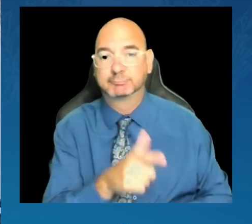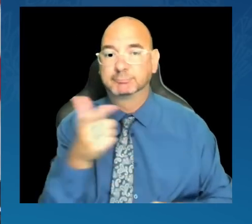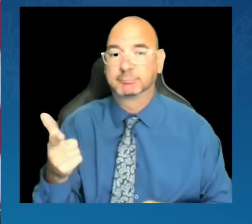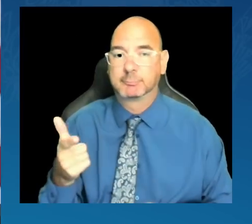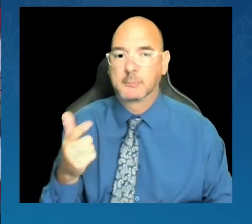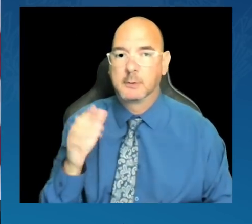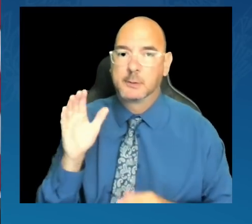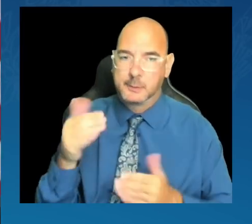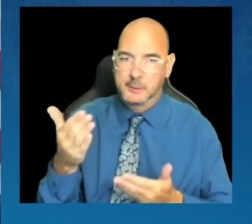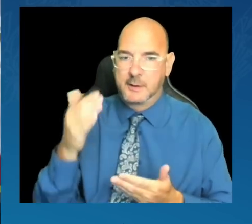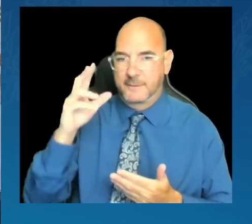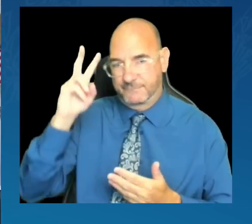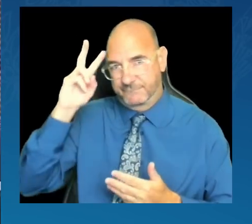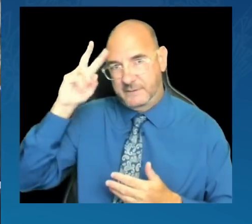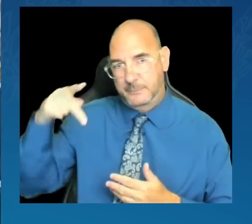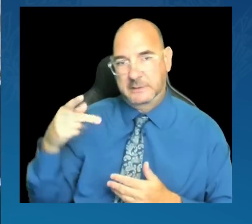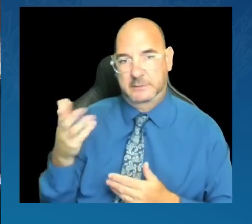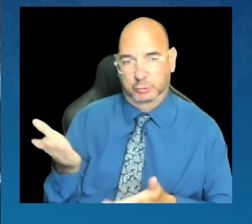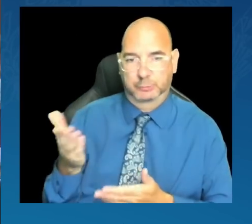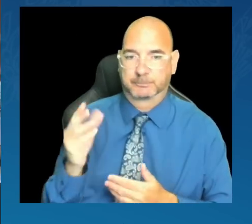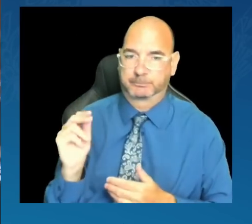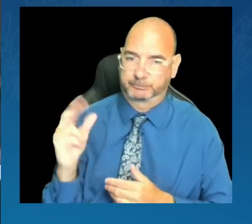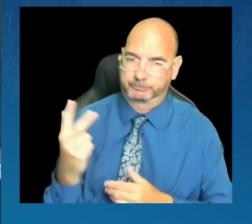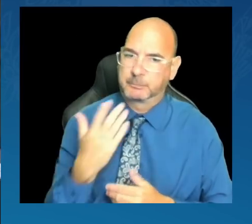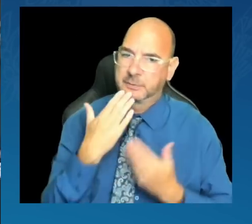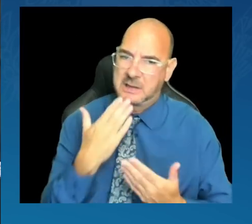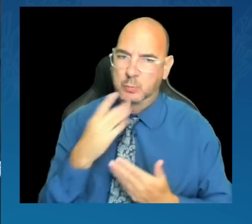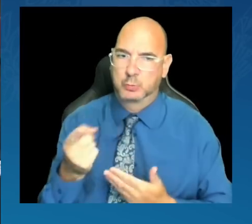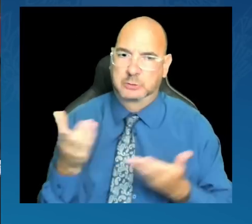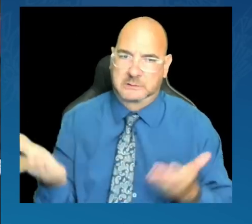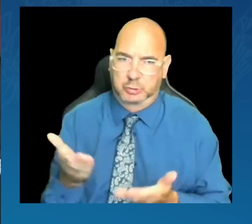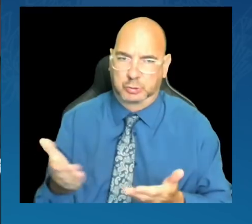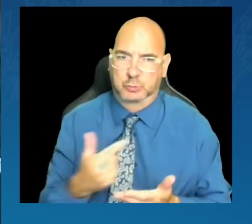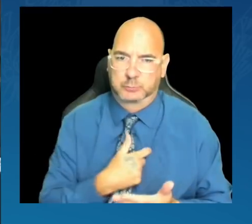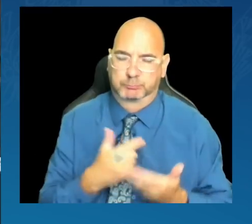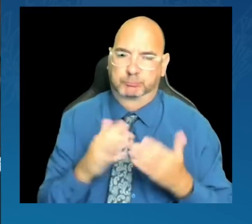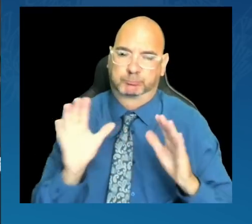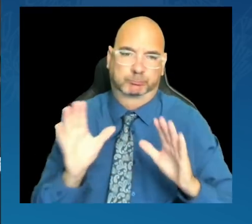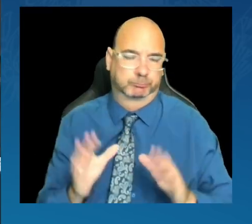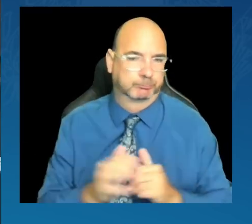And just we were just together a couple of weeks ago